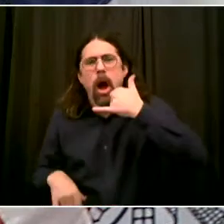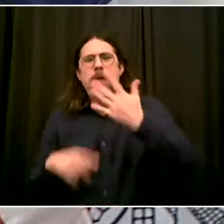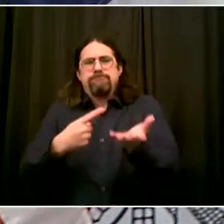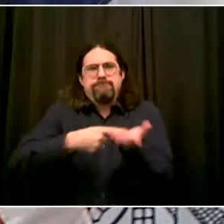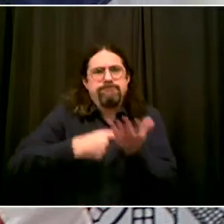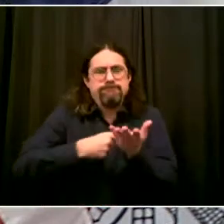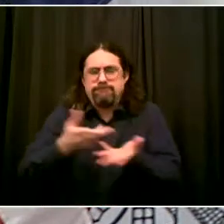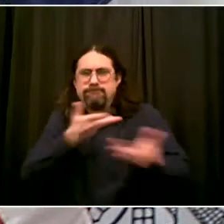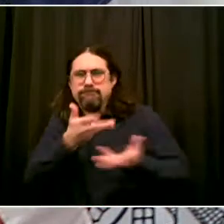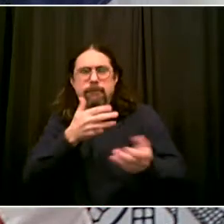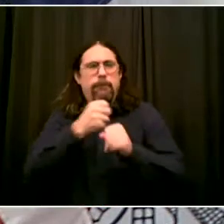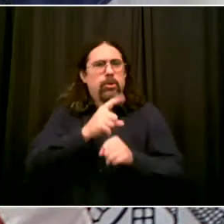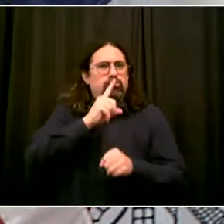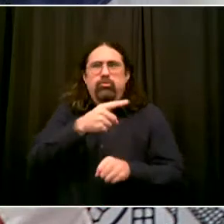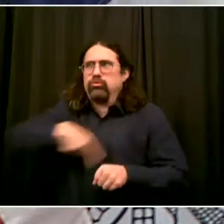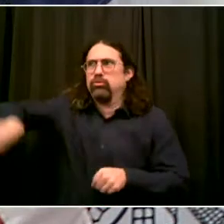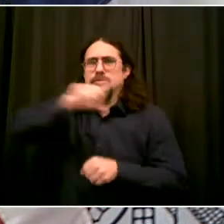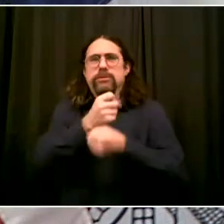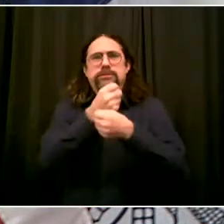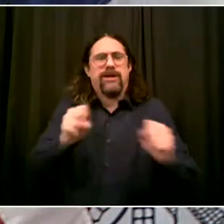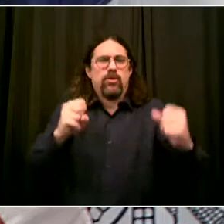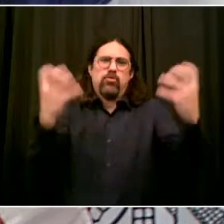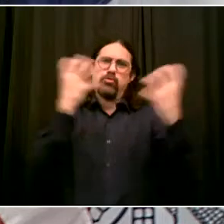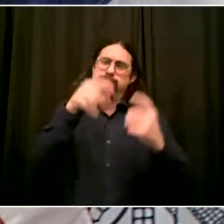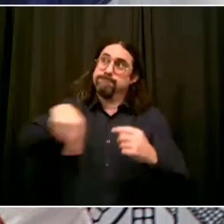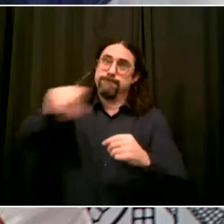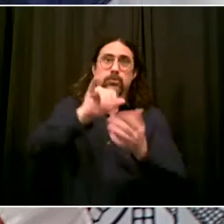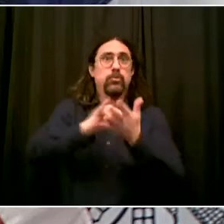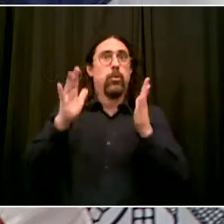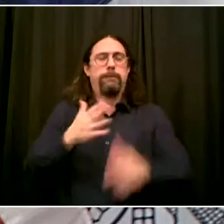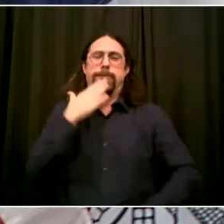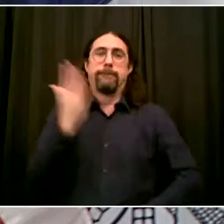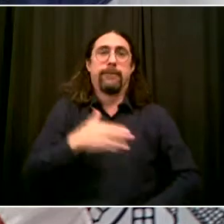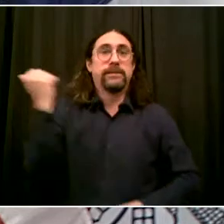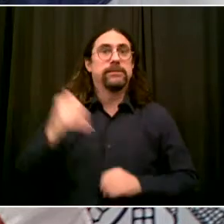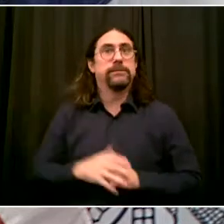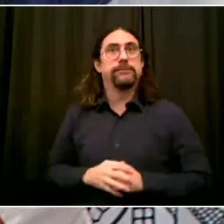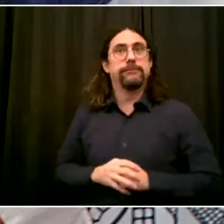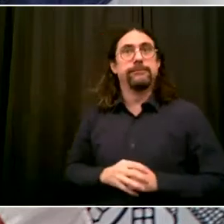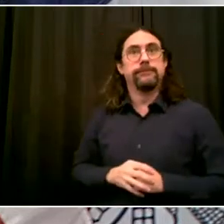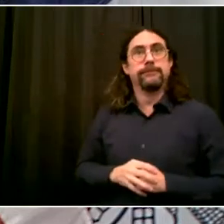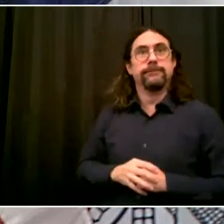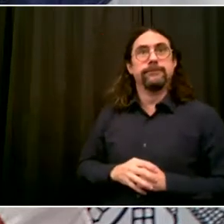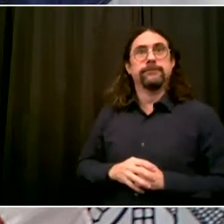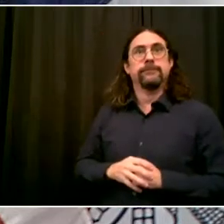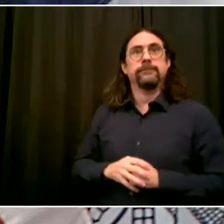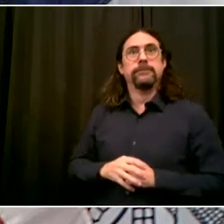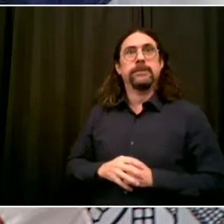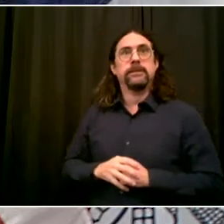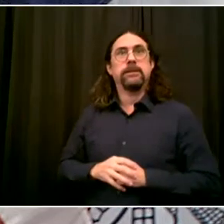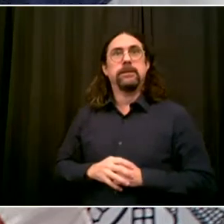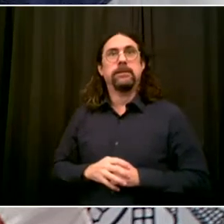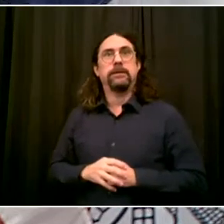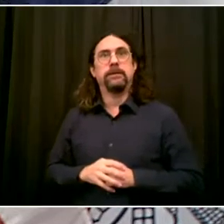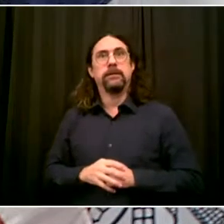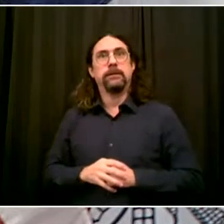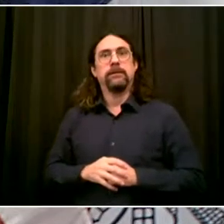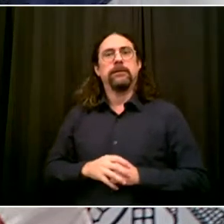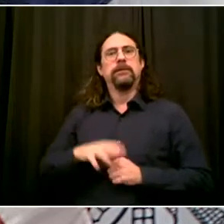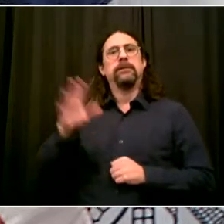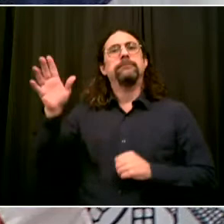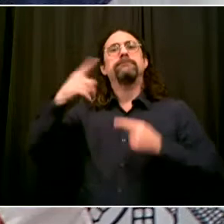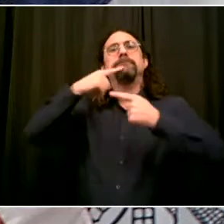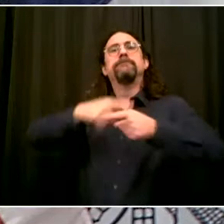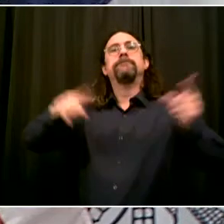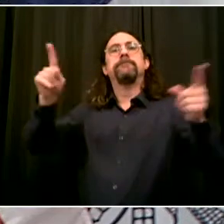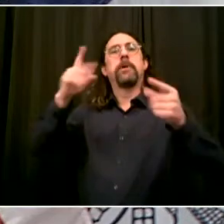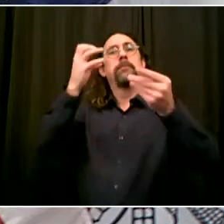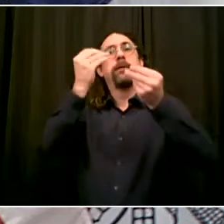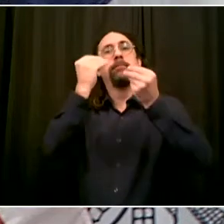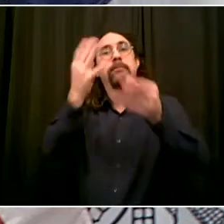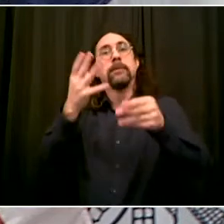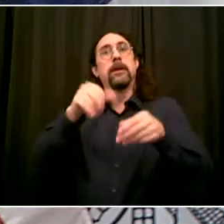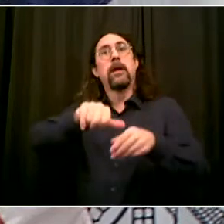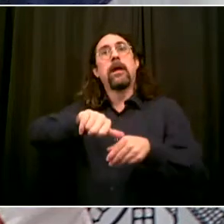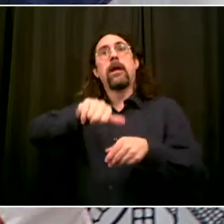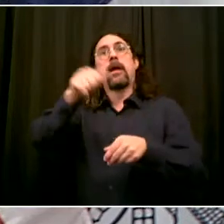DOING.